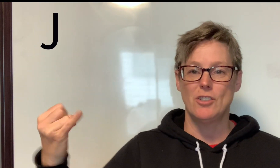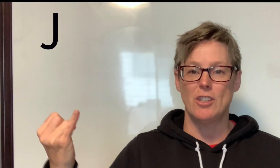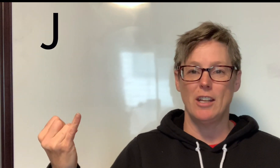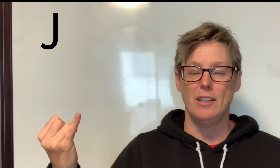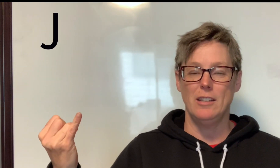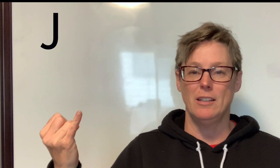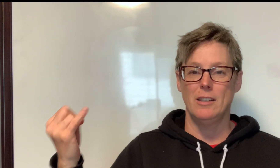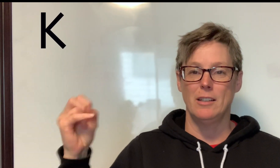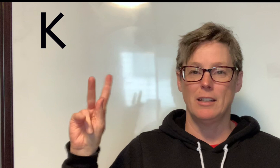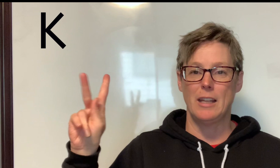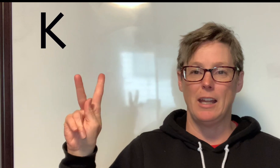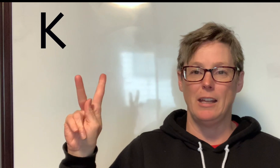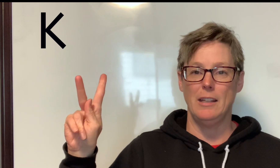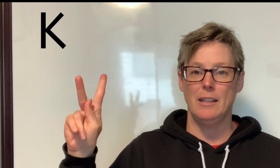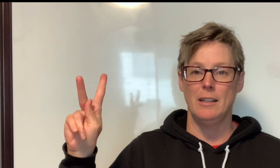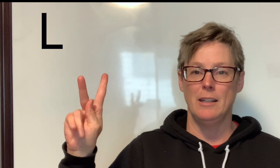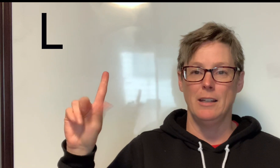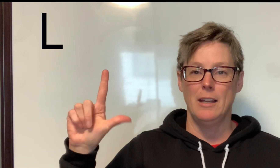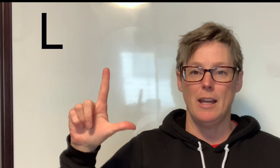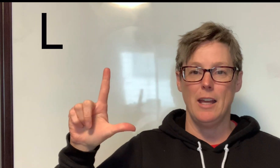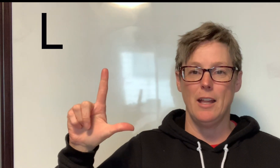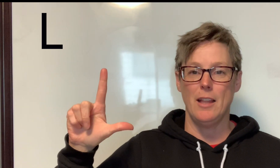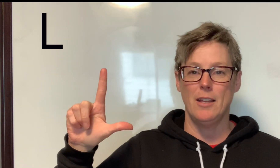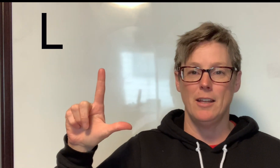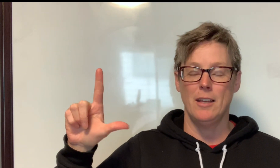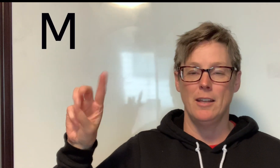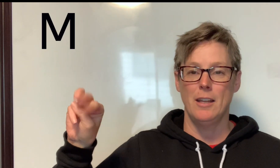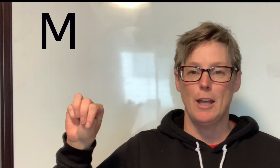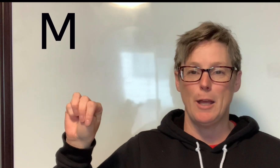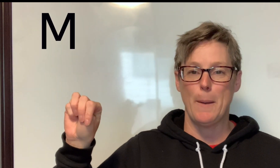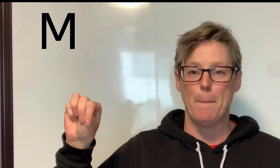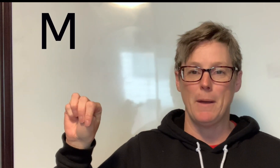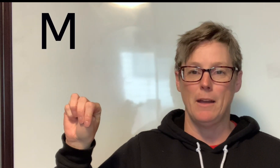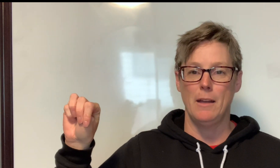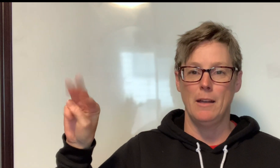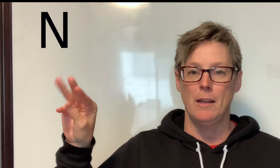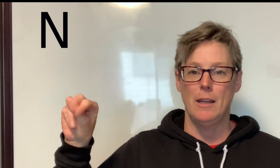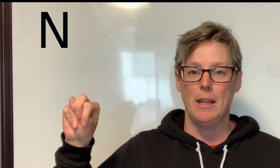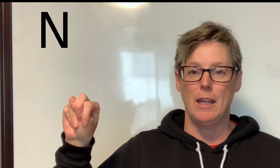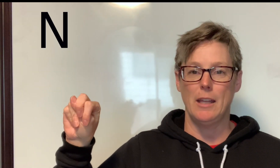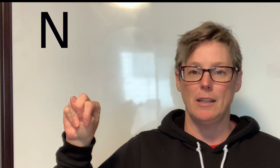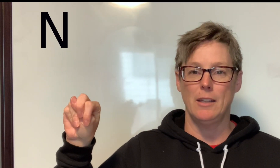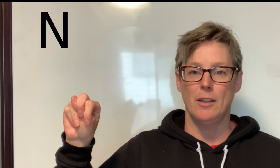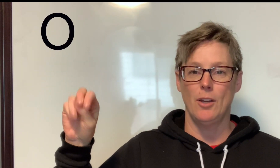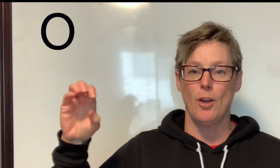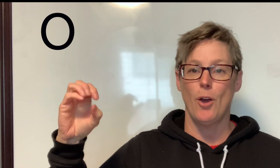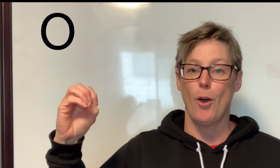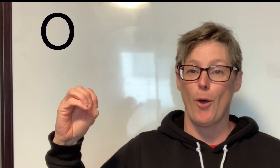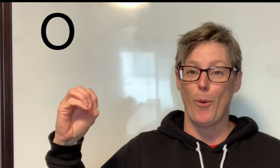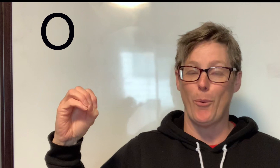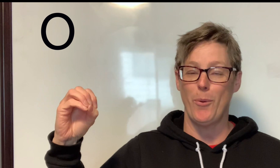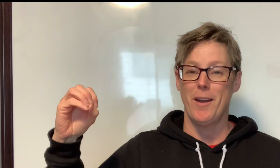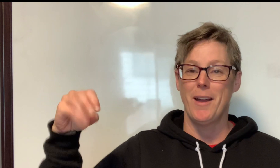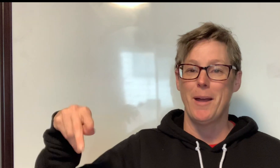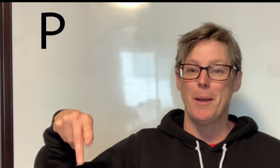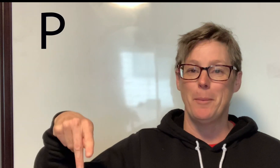j k l